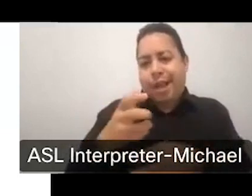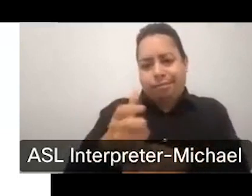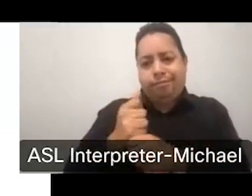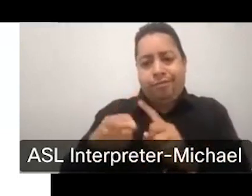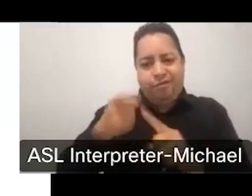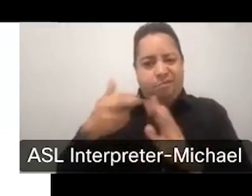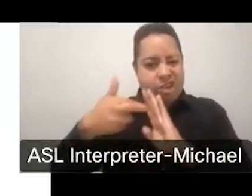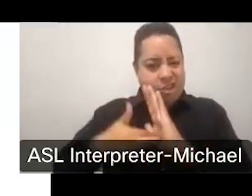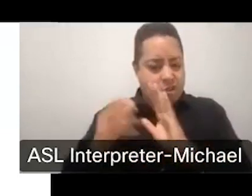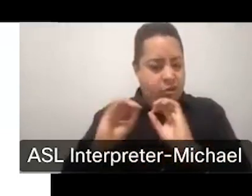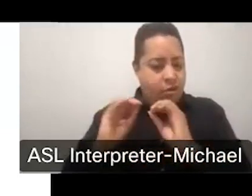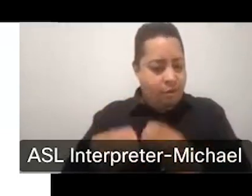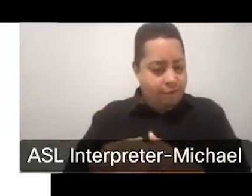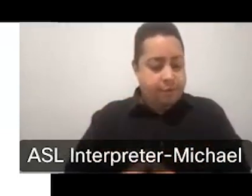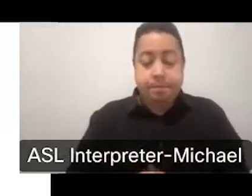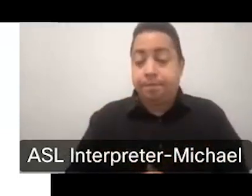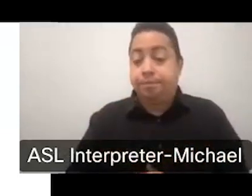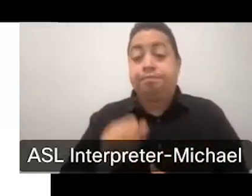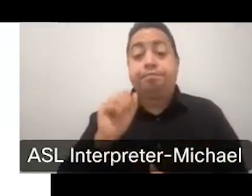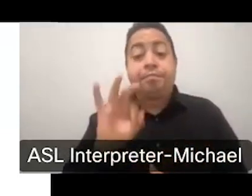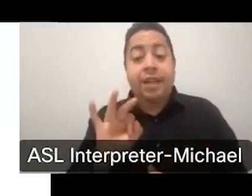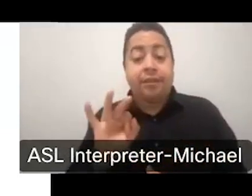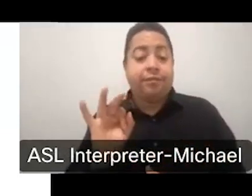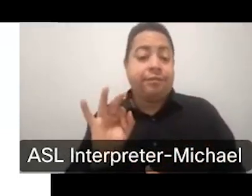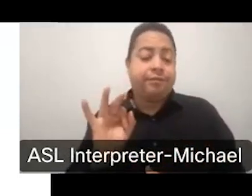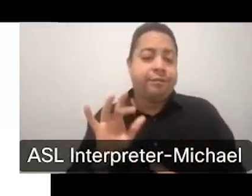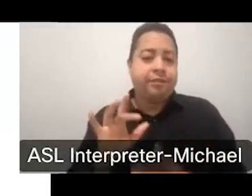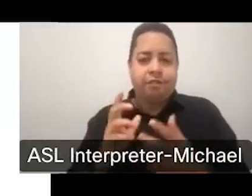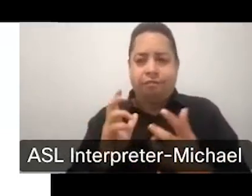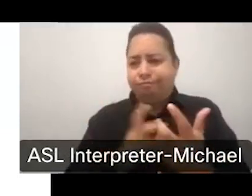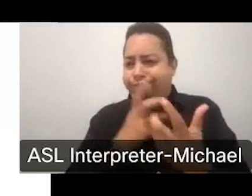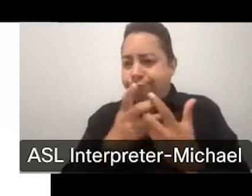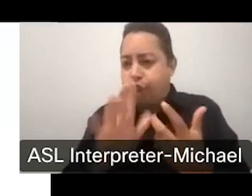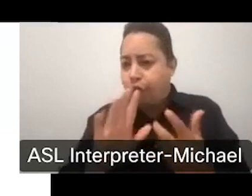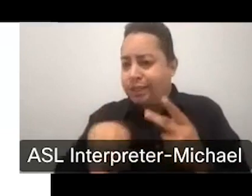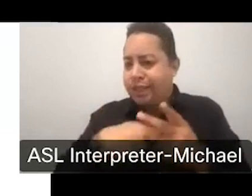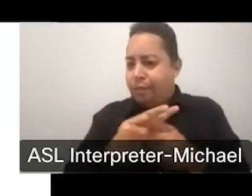If relevant to the type of work you are seeking, we also recommend that you upload other documents